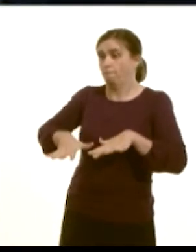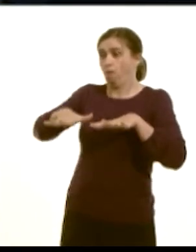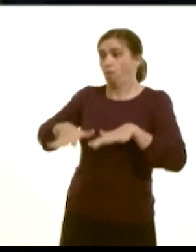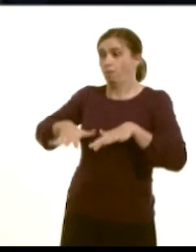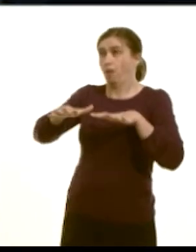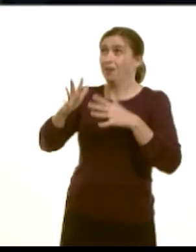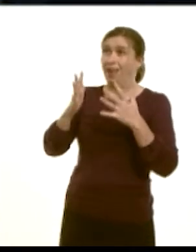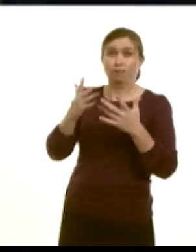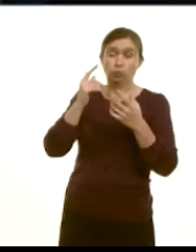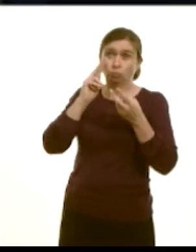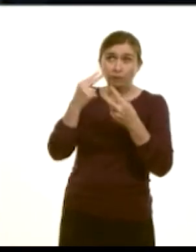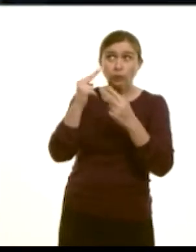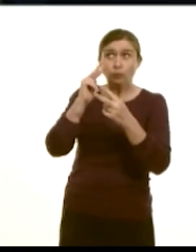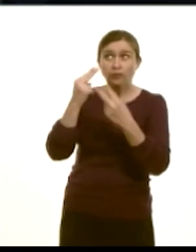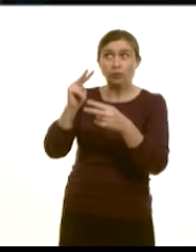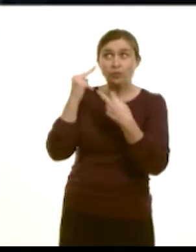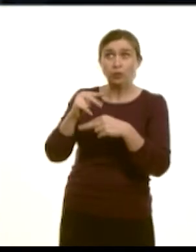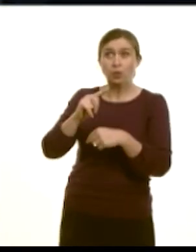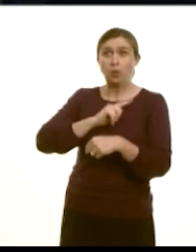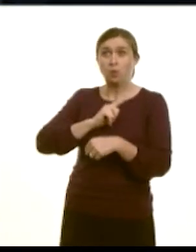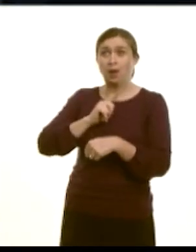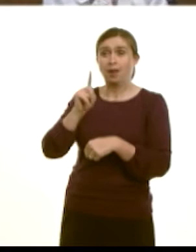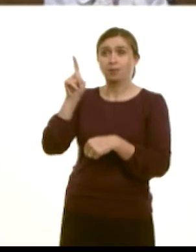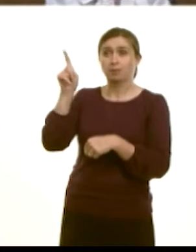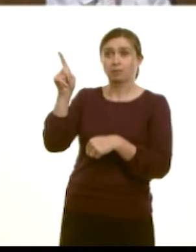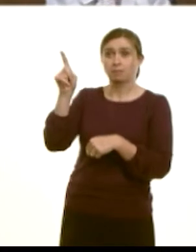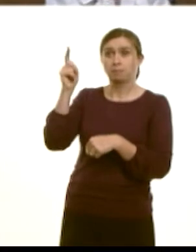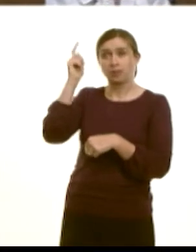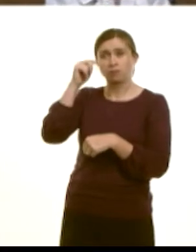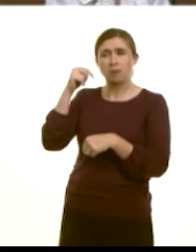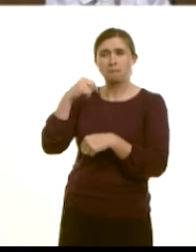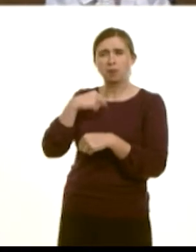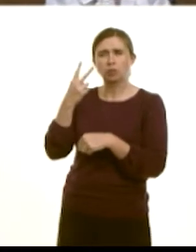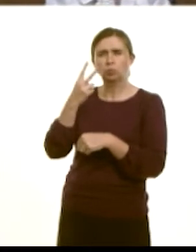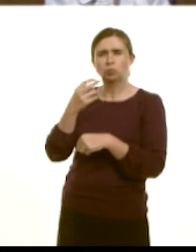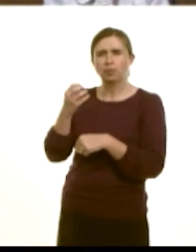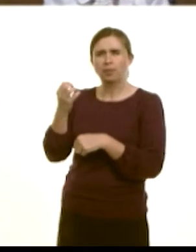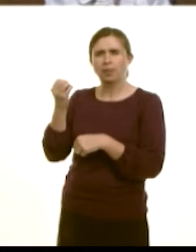I remember introducing technical advice note 15, if I remember, in this Chamber in 2005